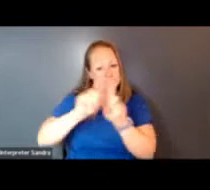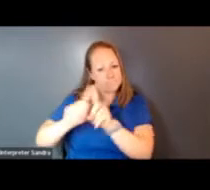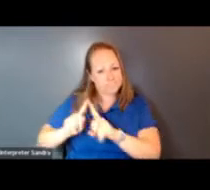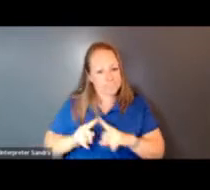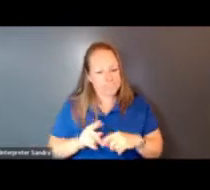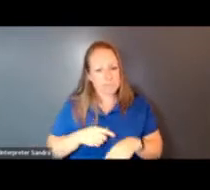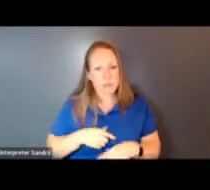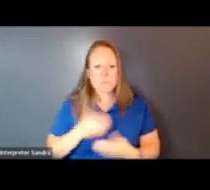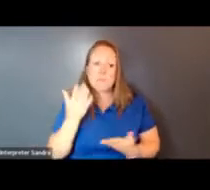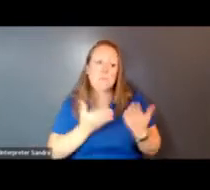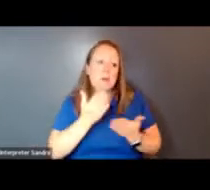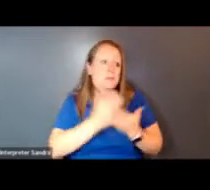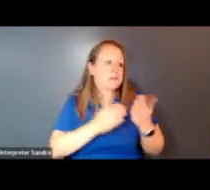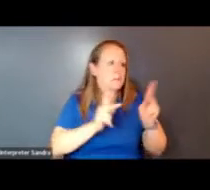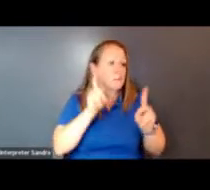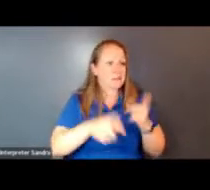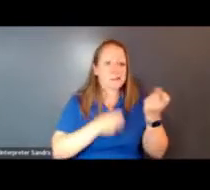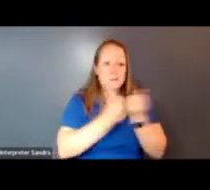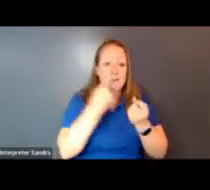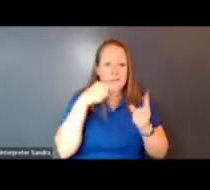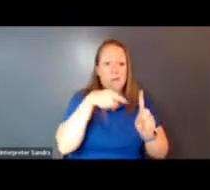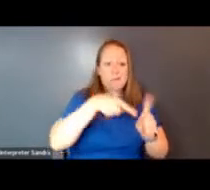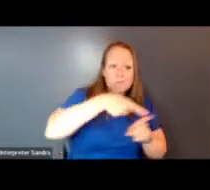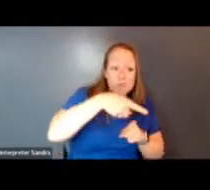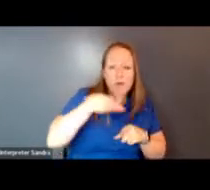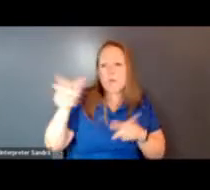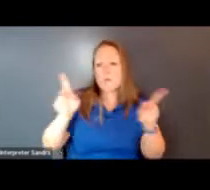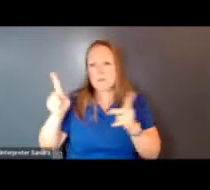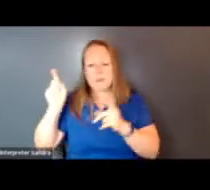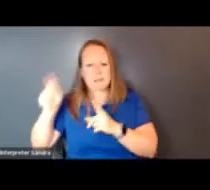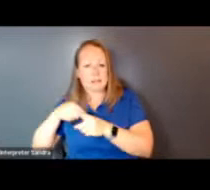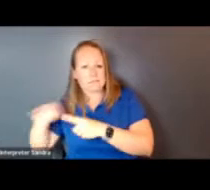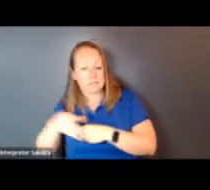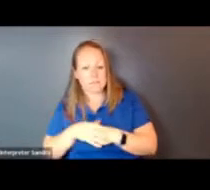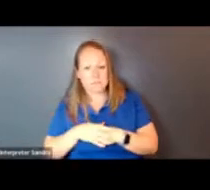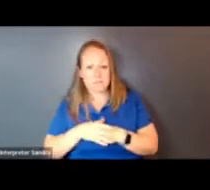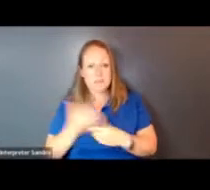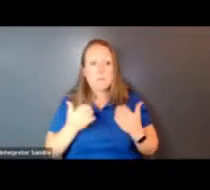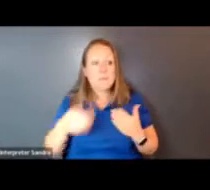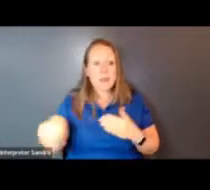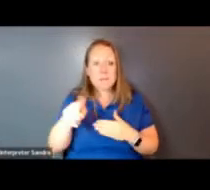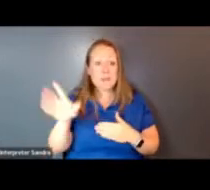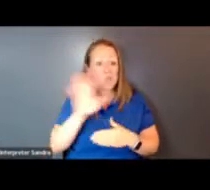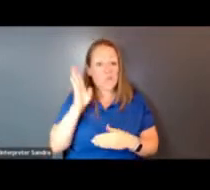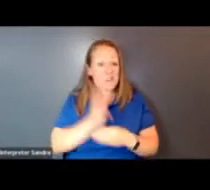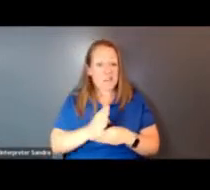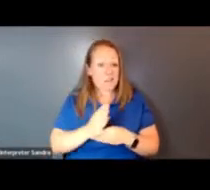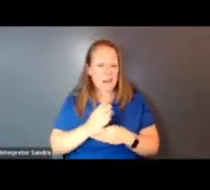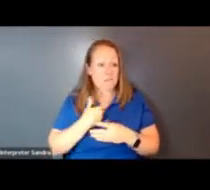for some people. Maybe you've never employed anyone before. And you need a lot of help thinking about that. Other folks